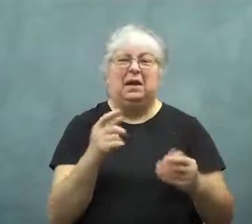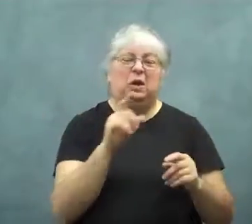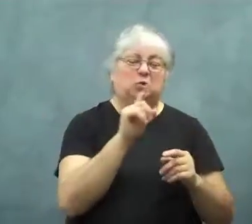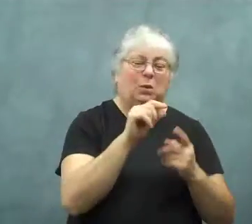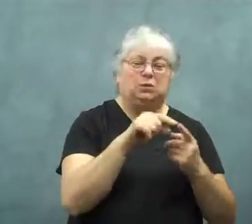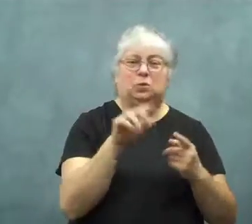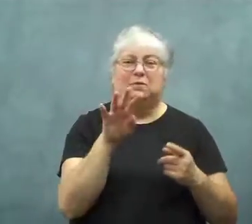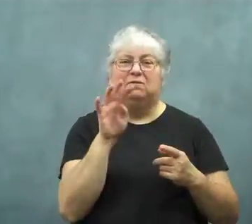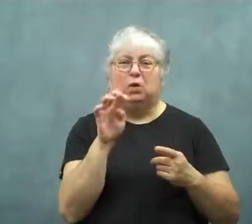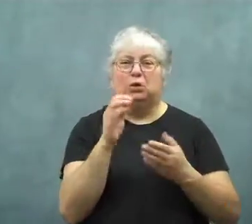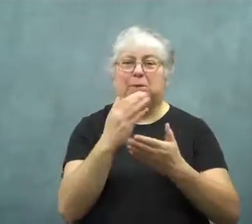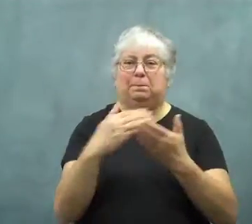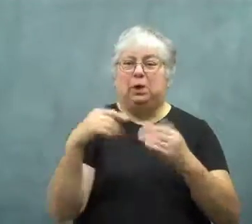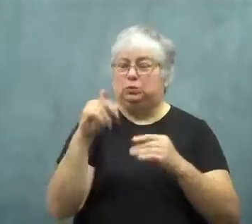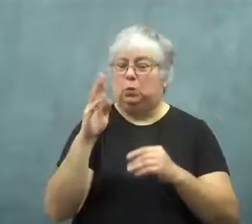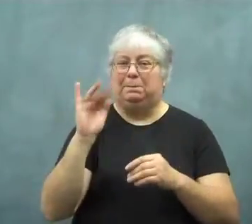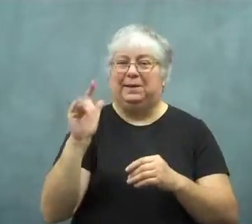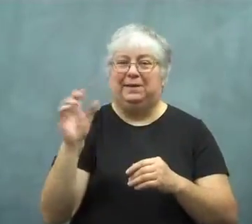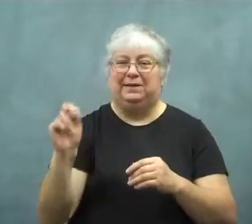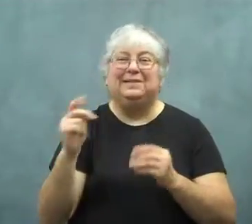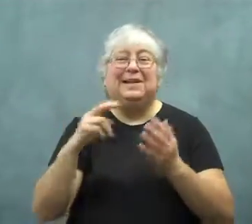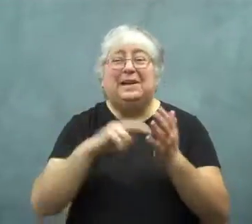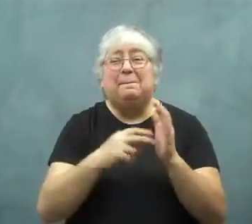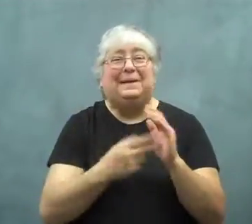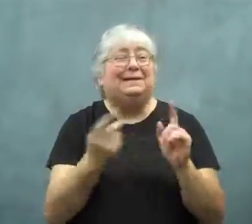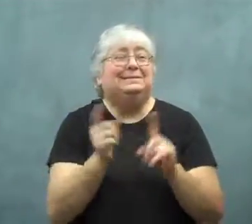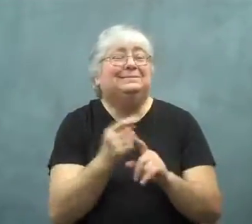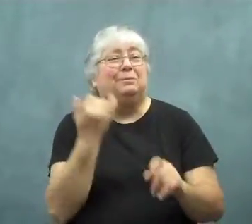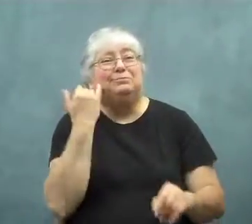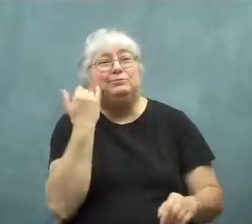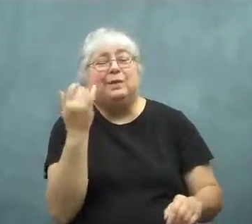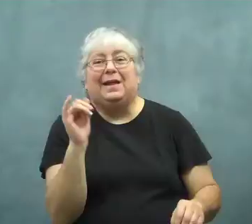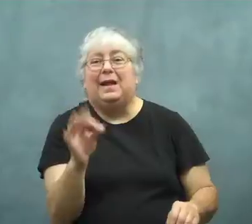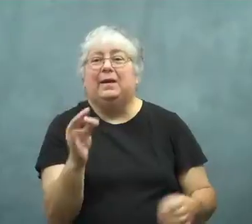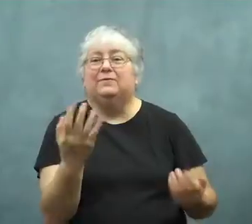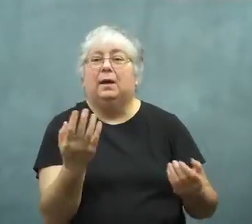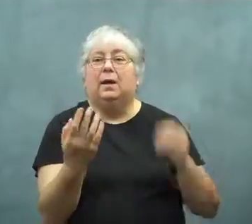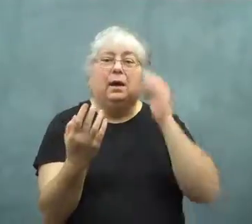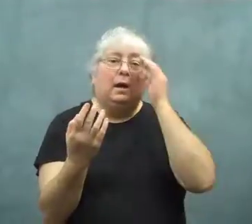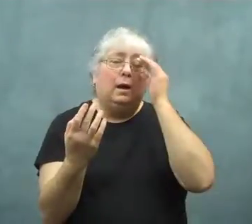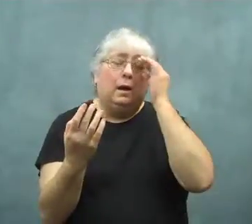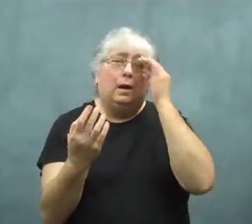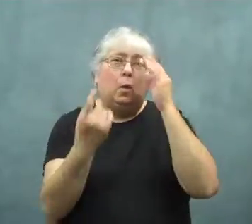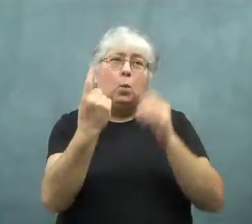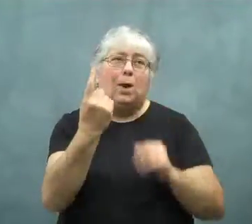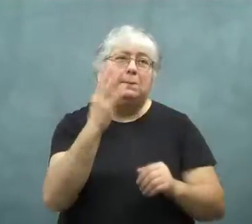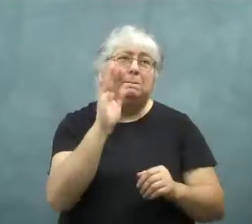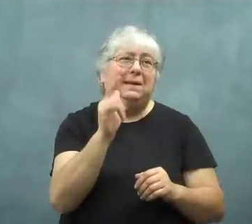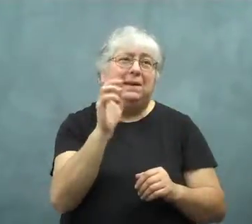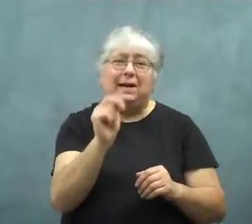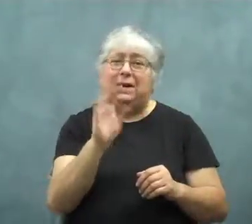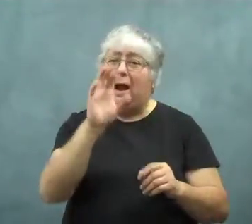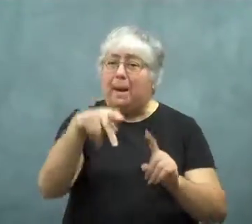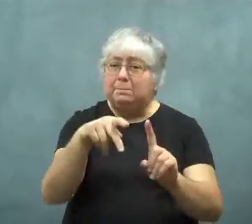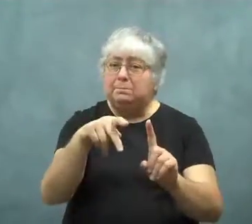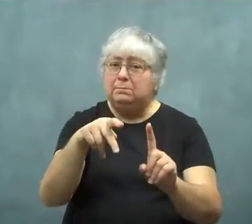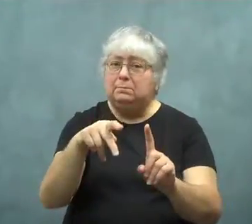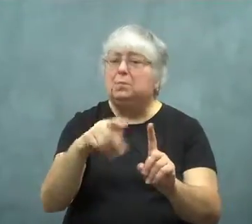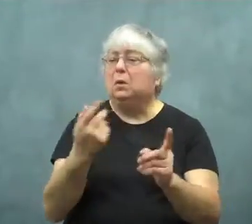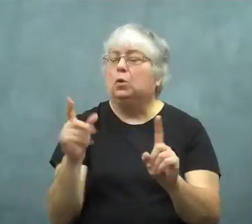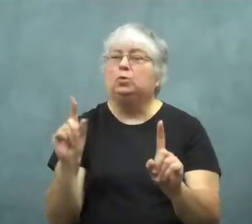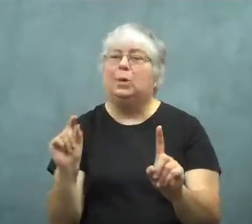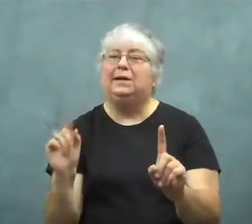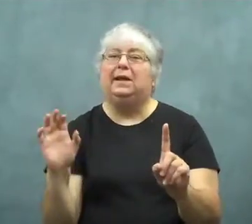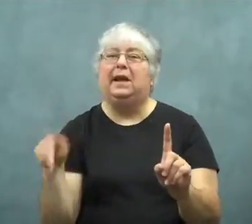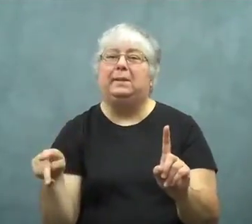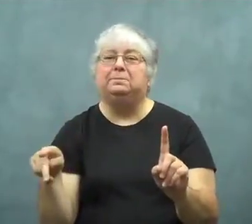from 20 to 400 parts per billion.